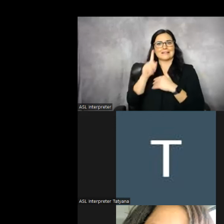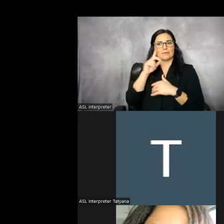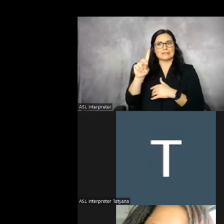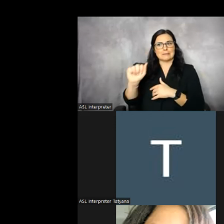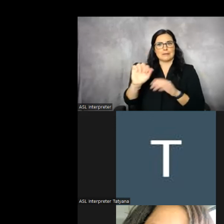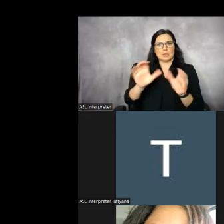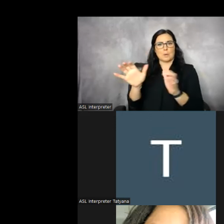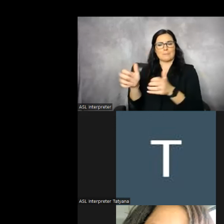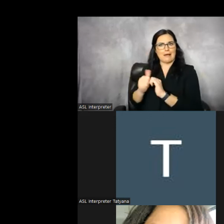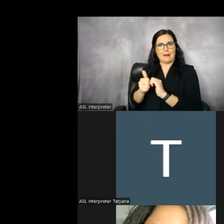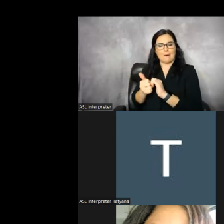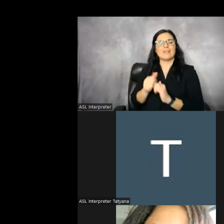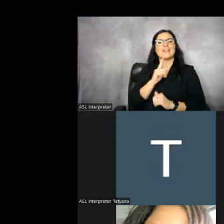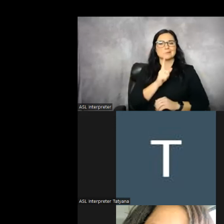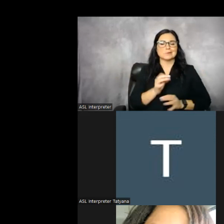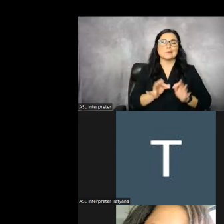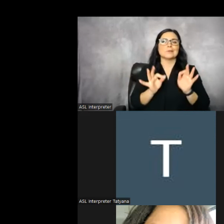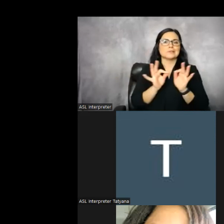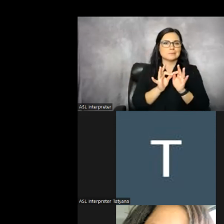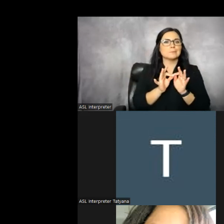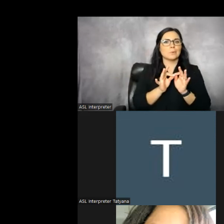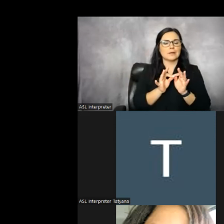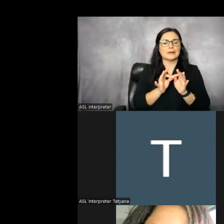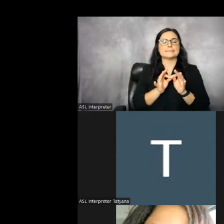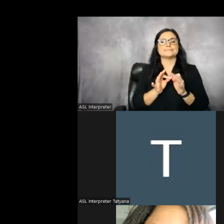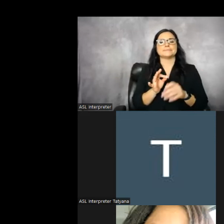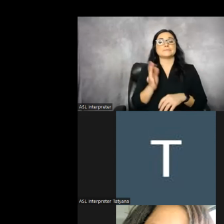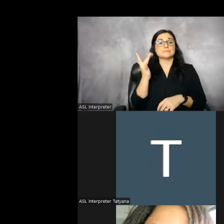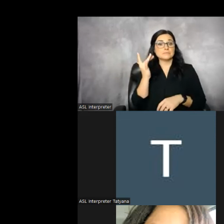Because that's really what's important, especially when you're trying to create an EEAAP